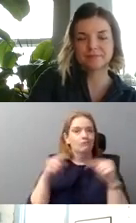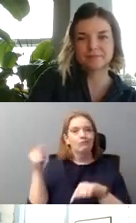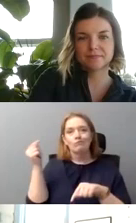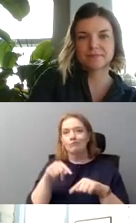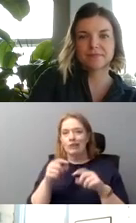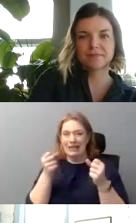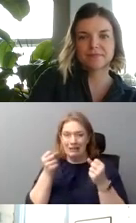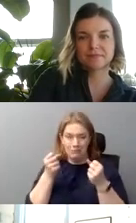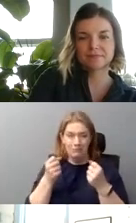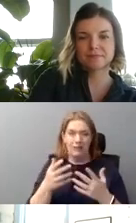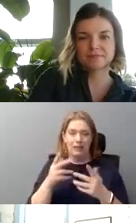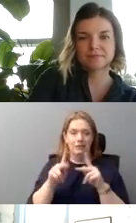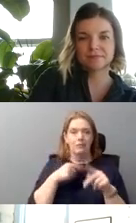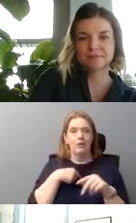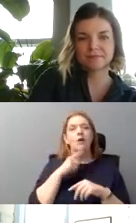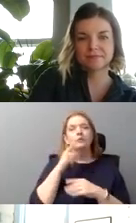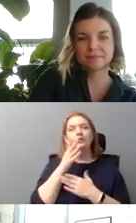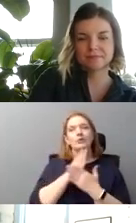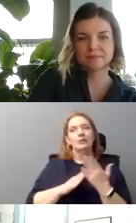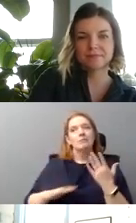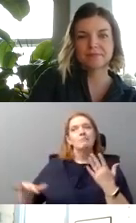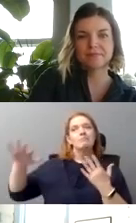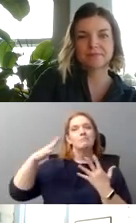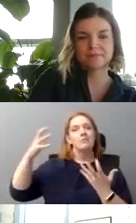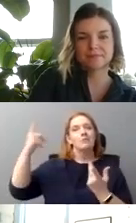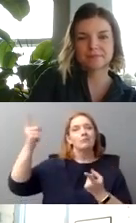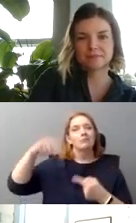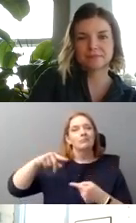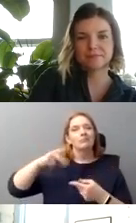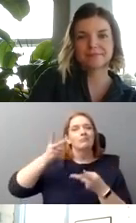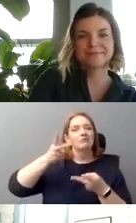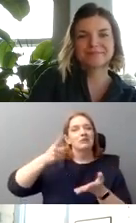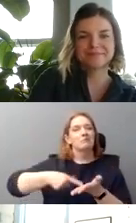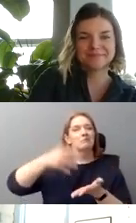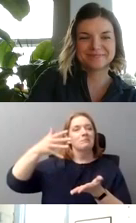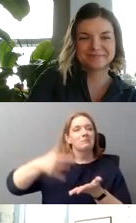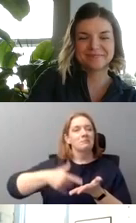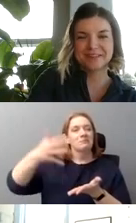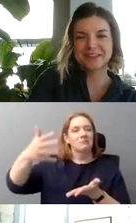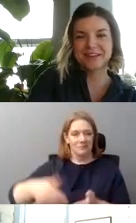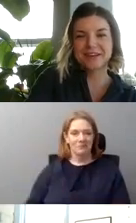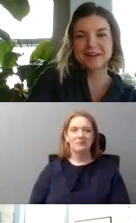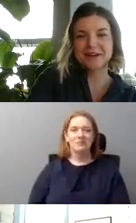so I'm sure there's some people who want to come by and pay a visit every now and then.